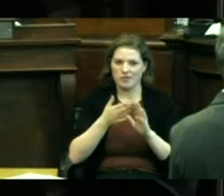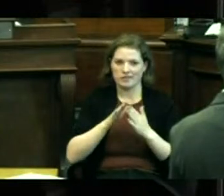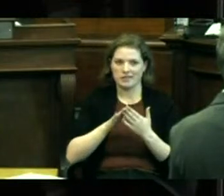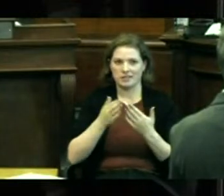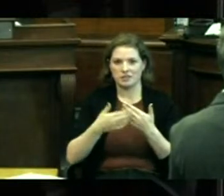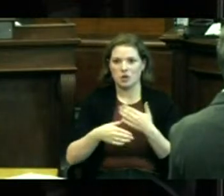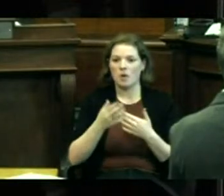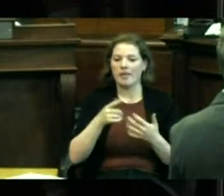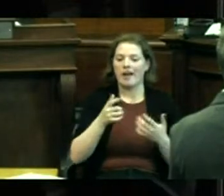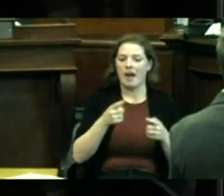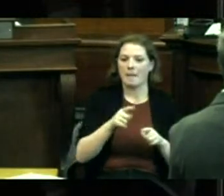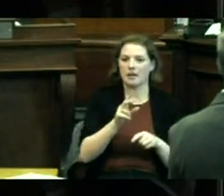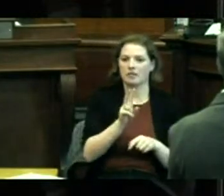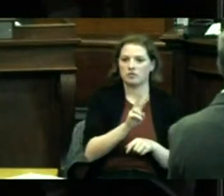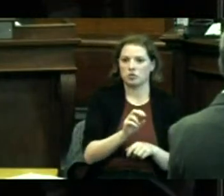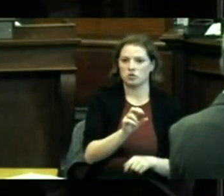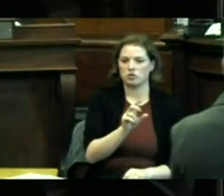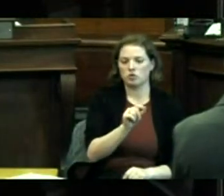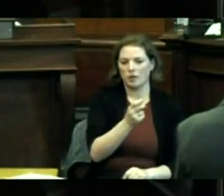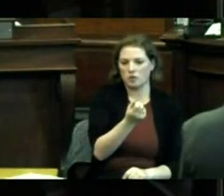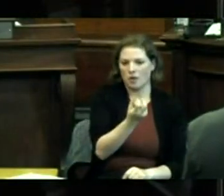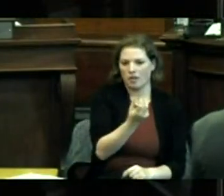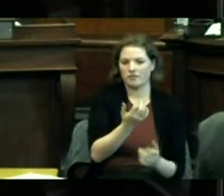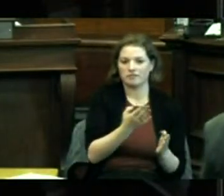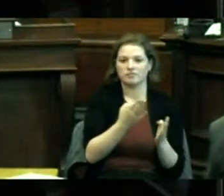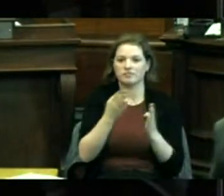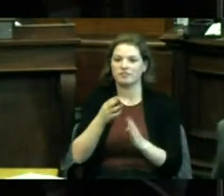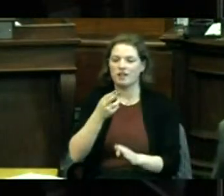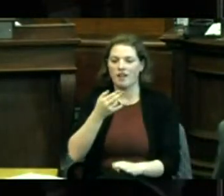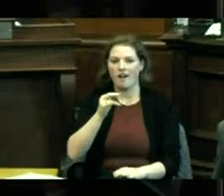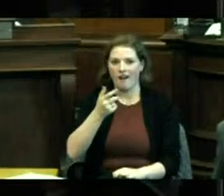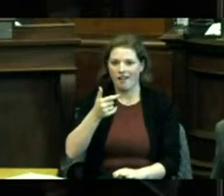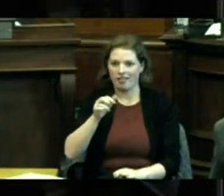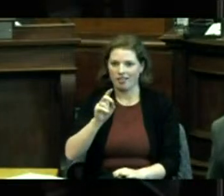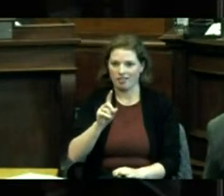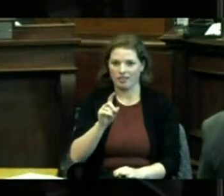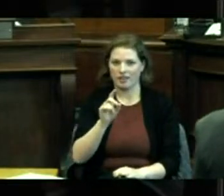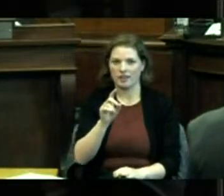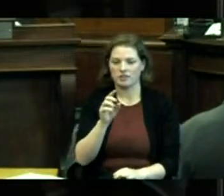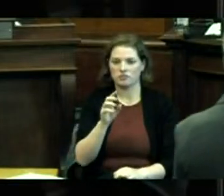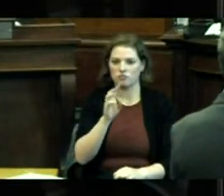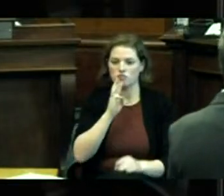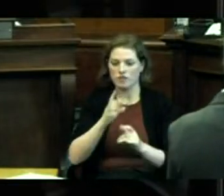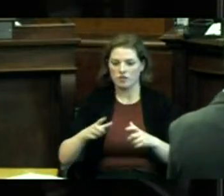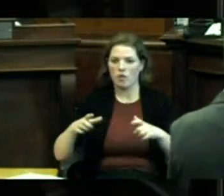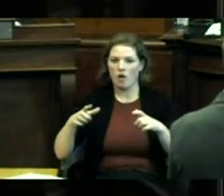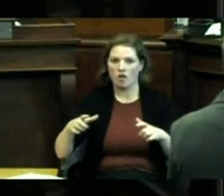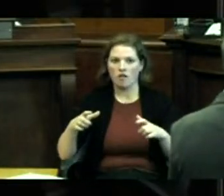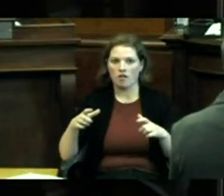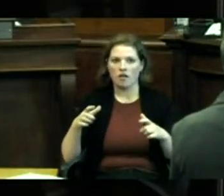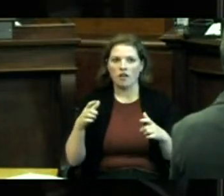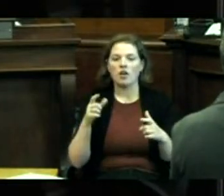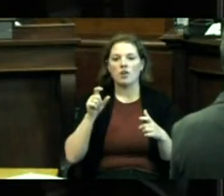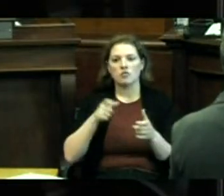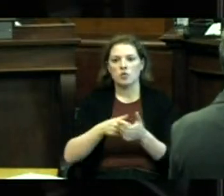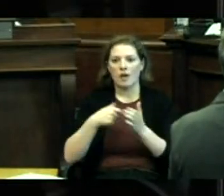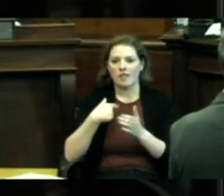wonderful investment for the city moving forward. And that happened in 2012. Now at